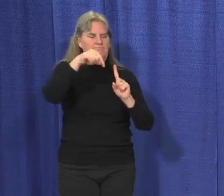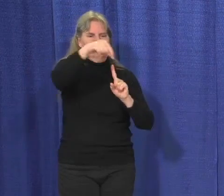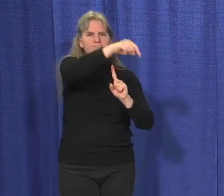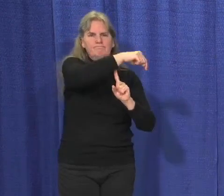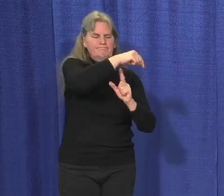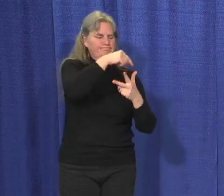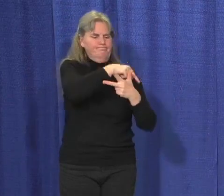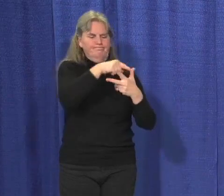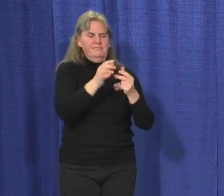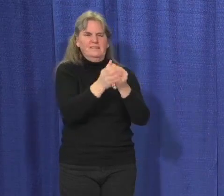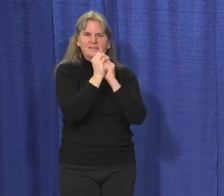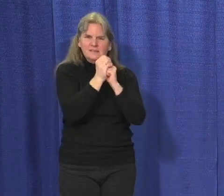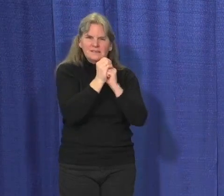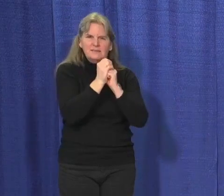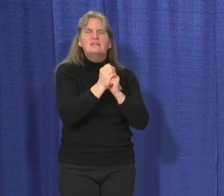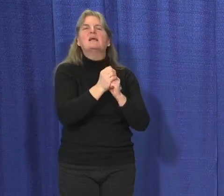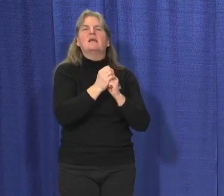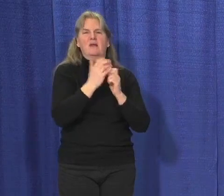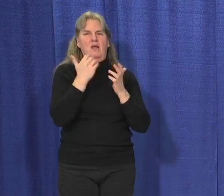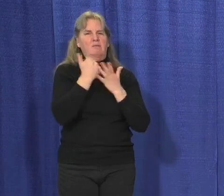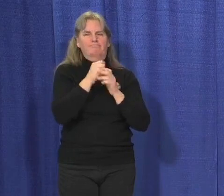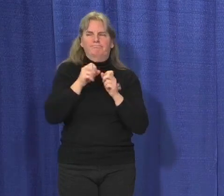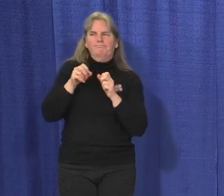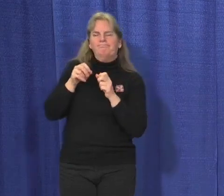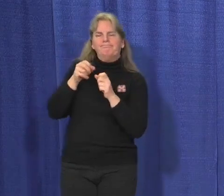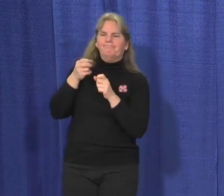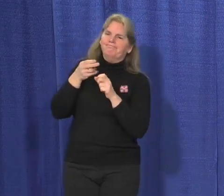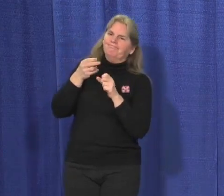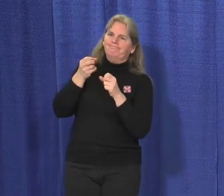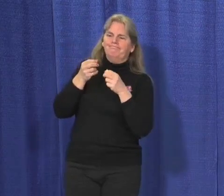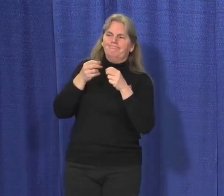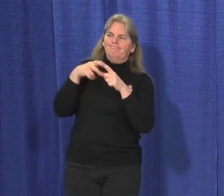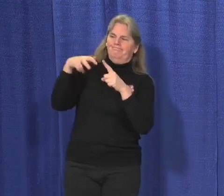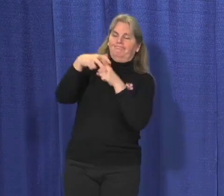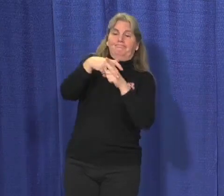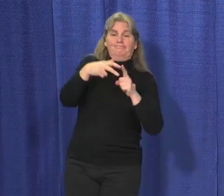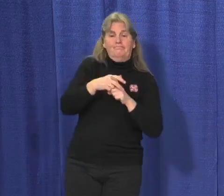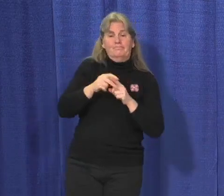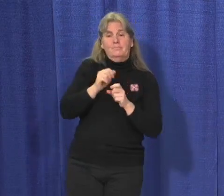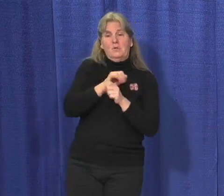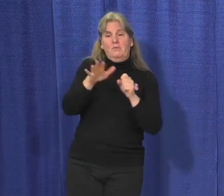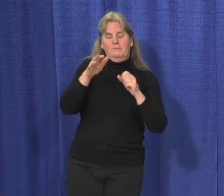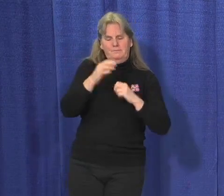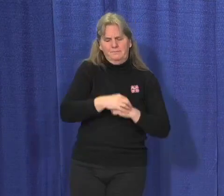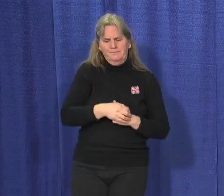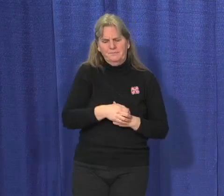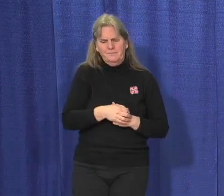contact tracing work best as a trio. Our best defence against the